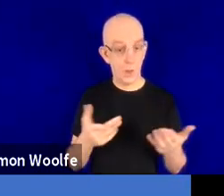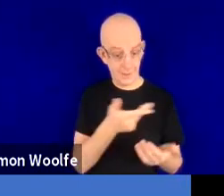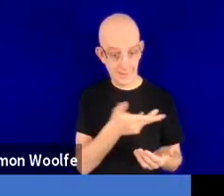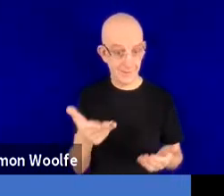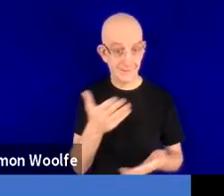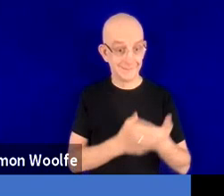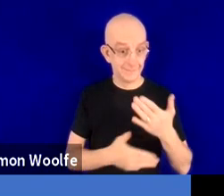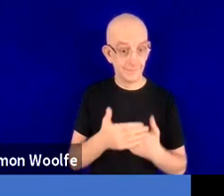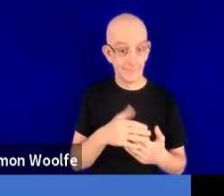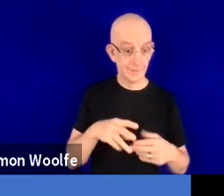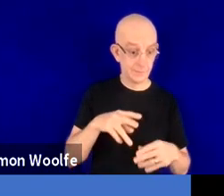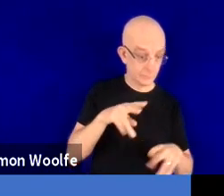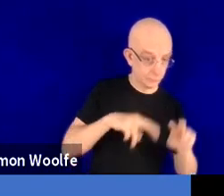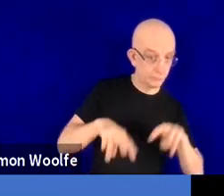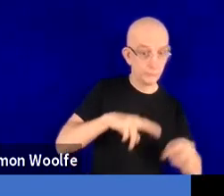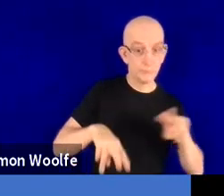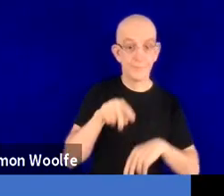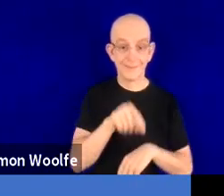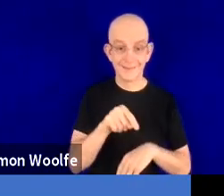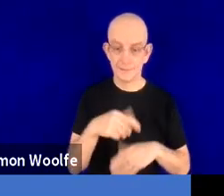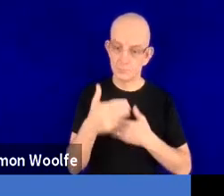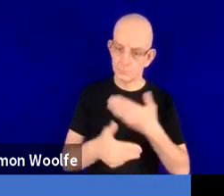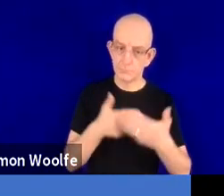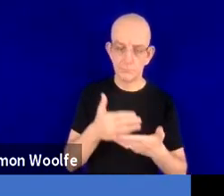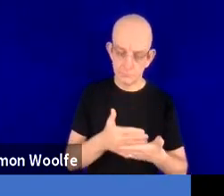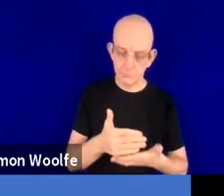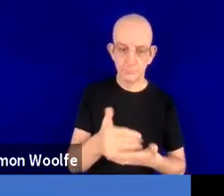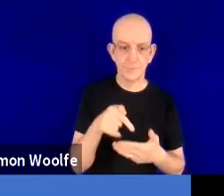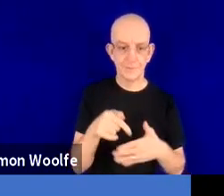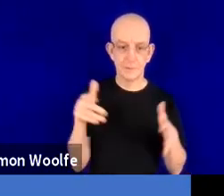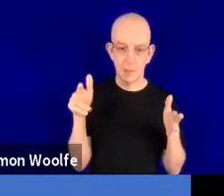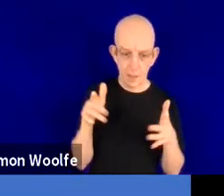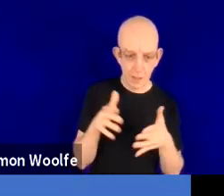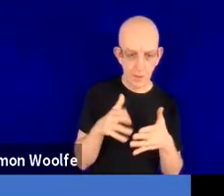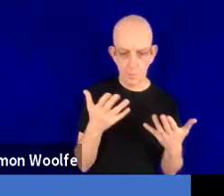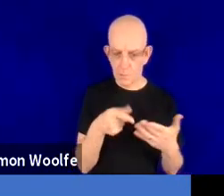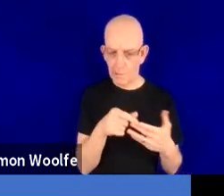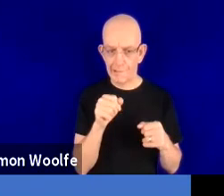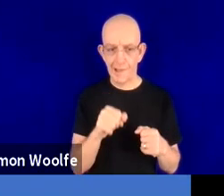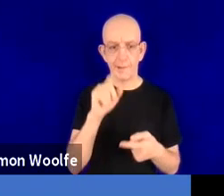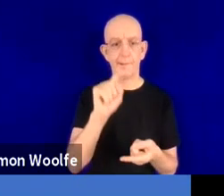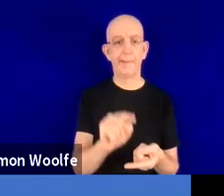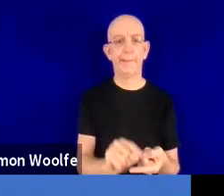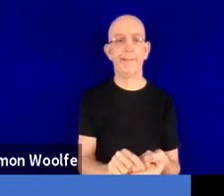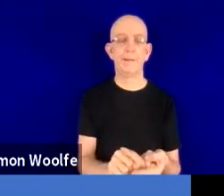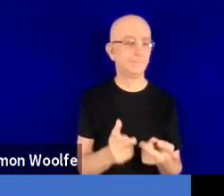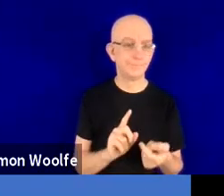I will assess this ability for you to get the disability allowance. It's trying to broaden that, and we will come back to this